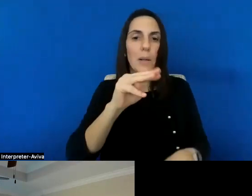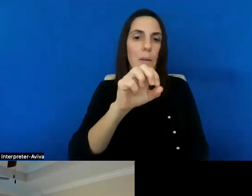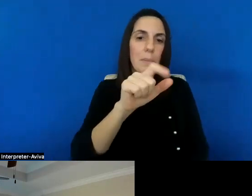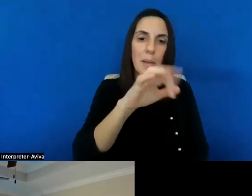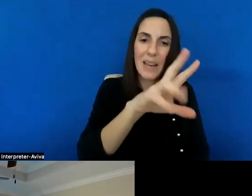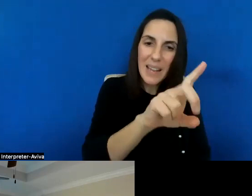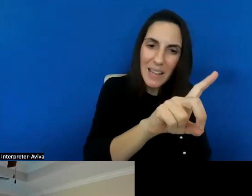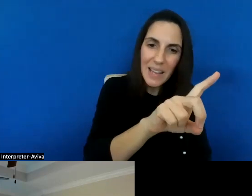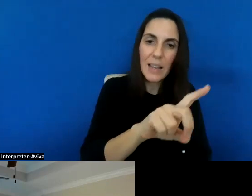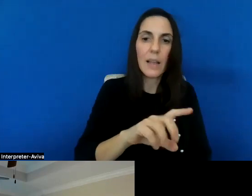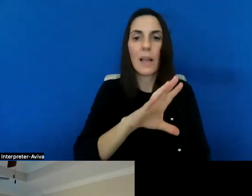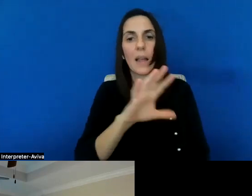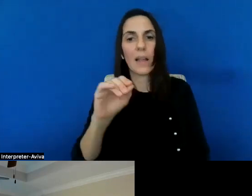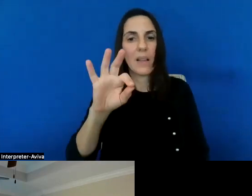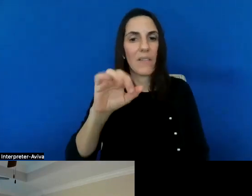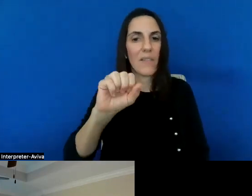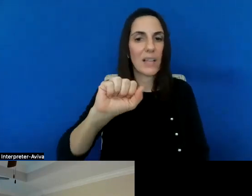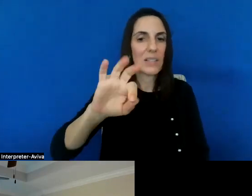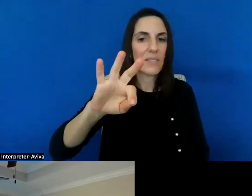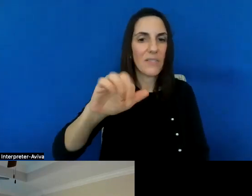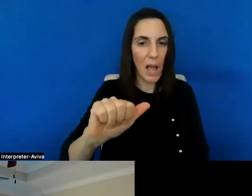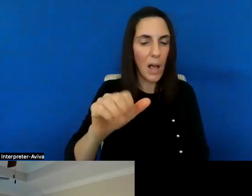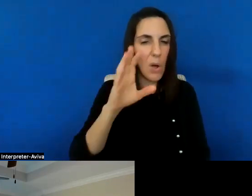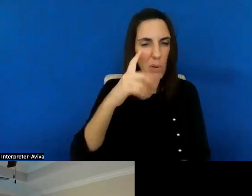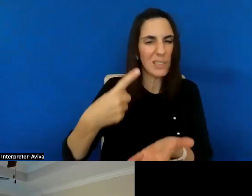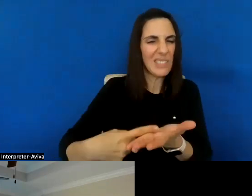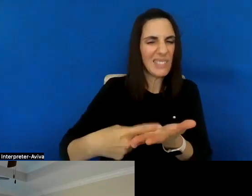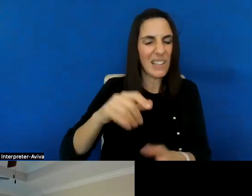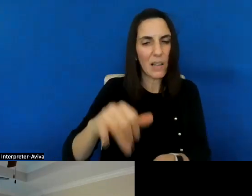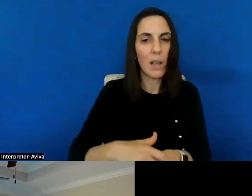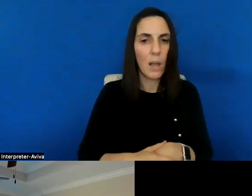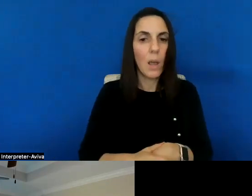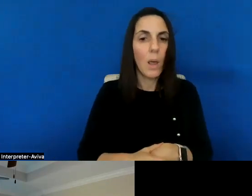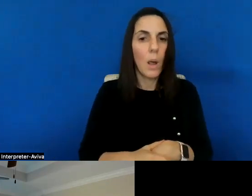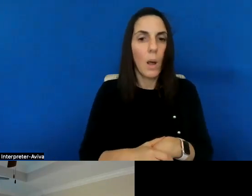was faster, and we'll get to that question. 11:13:16 We really, you know, almost keeps